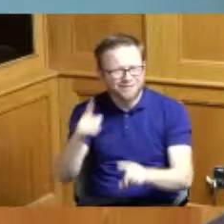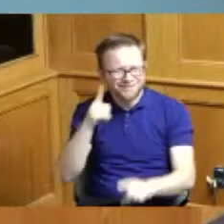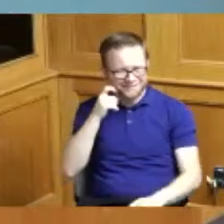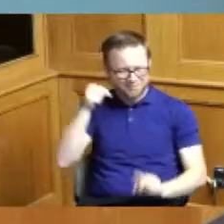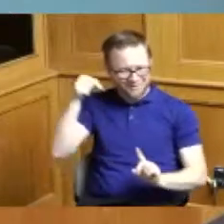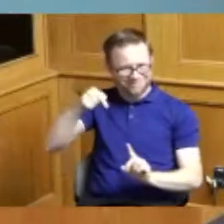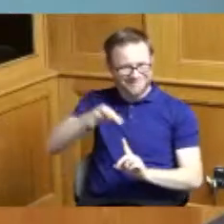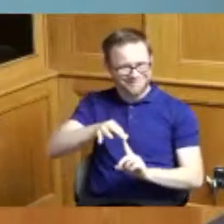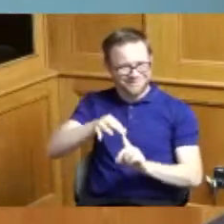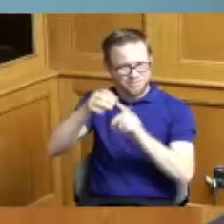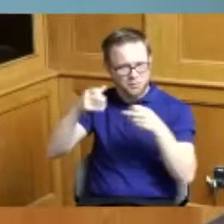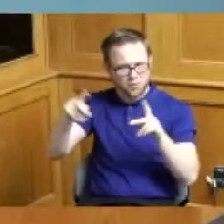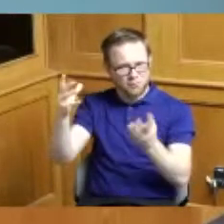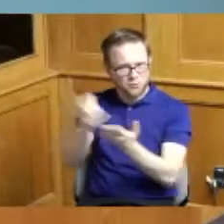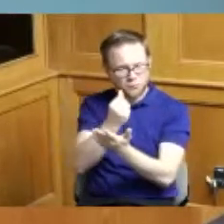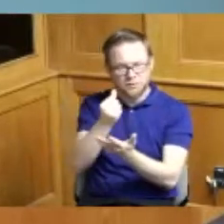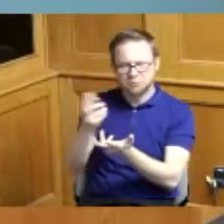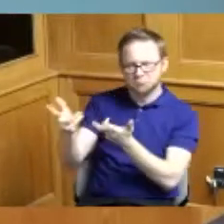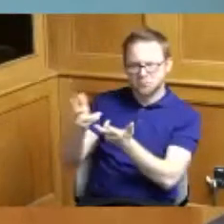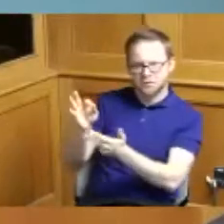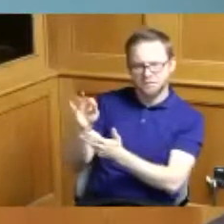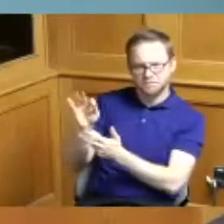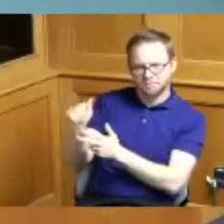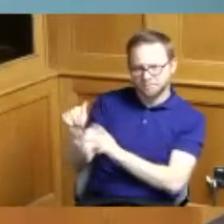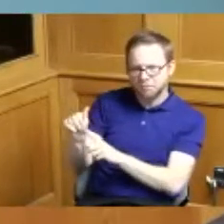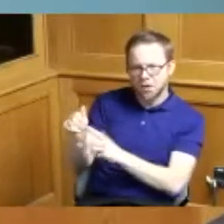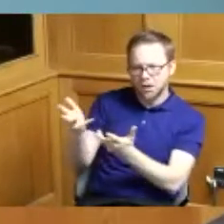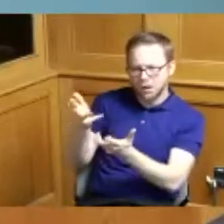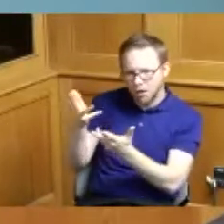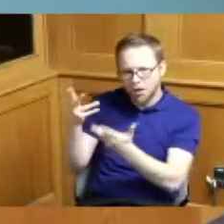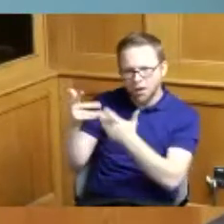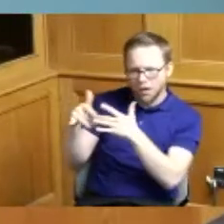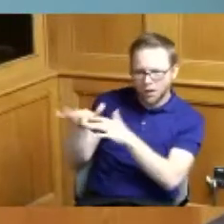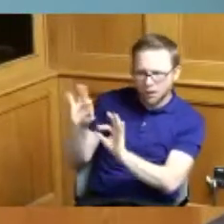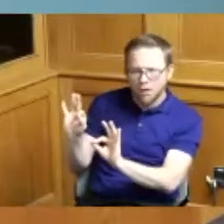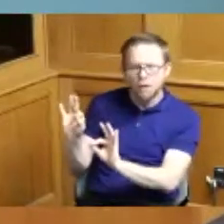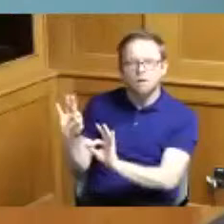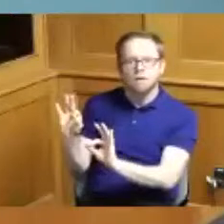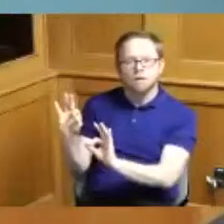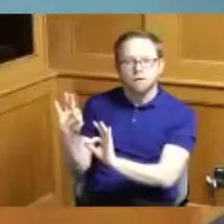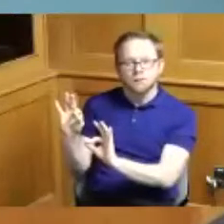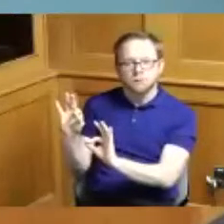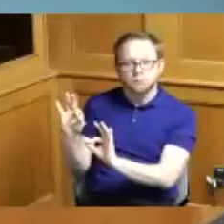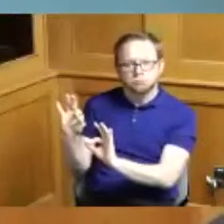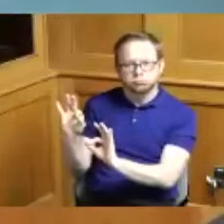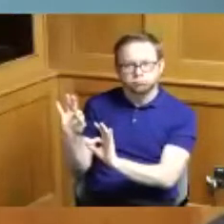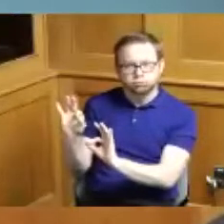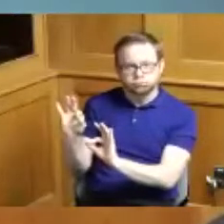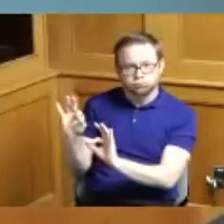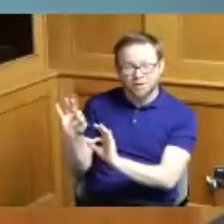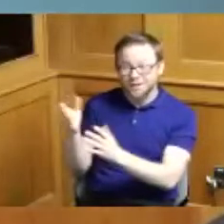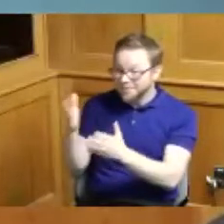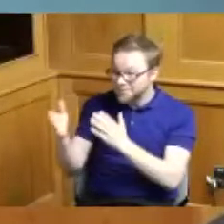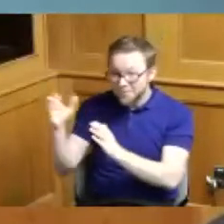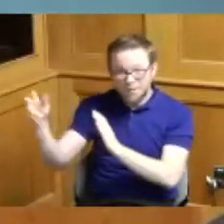working with FIFA and we're trying to get things done and I mean they might come back to us but is